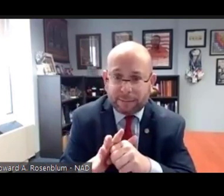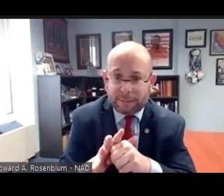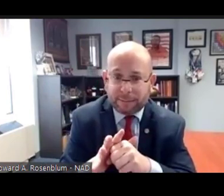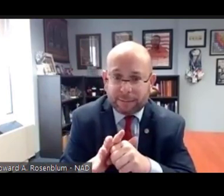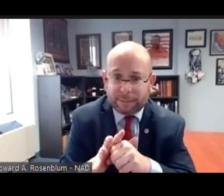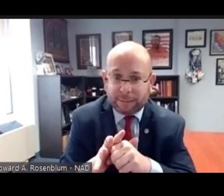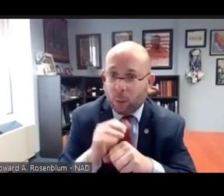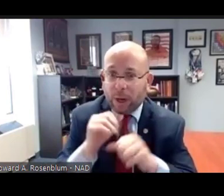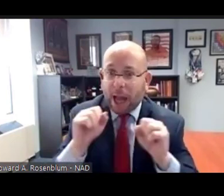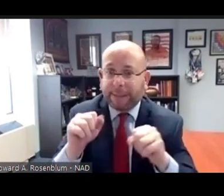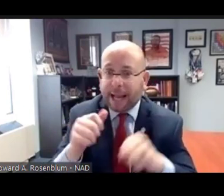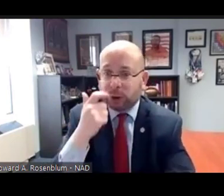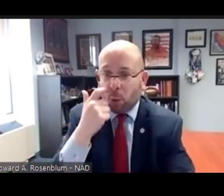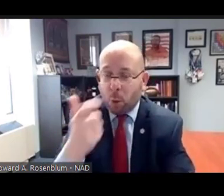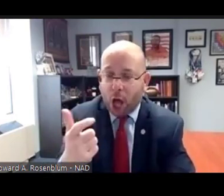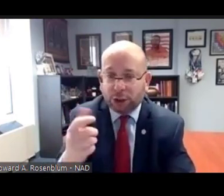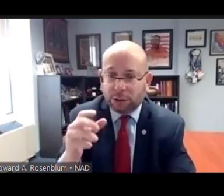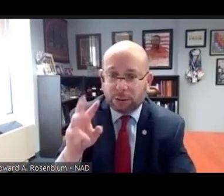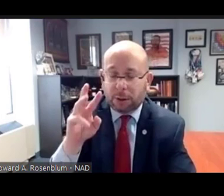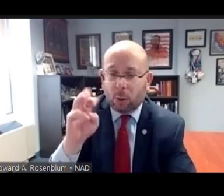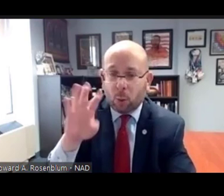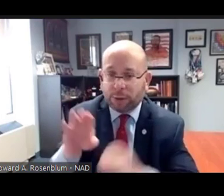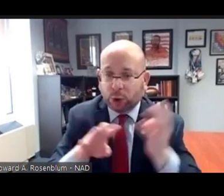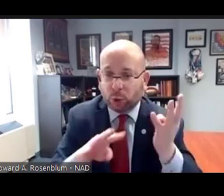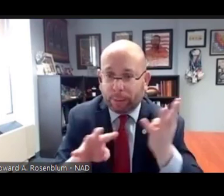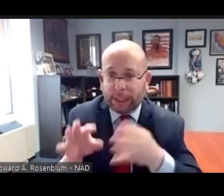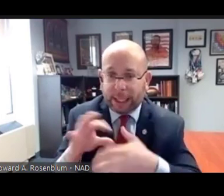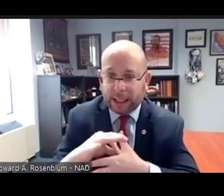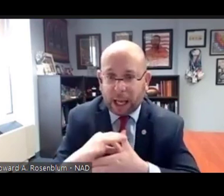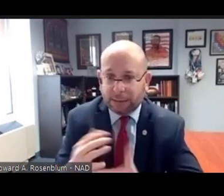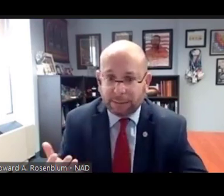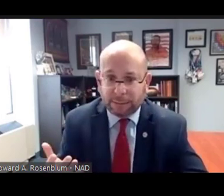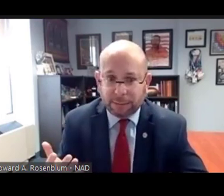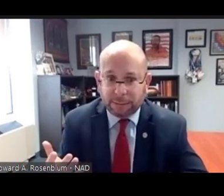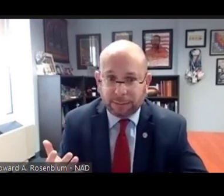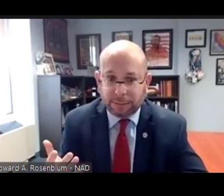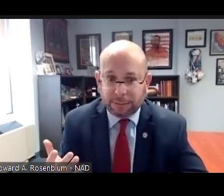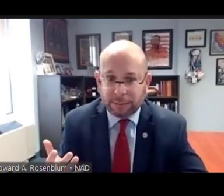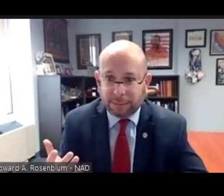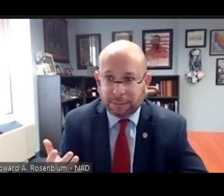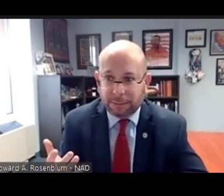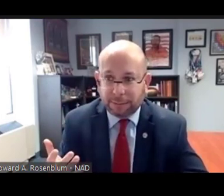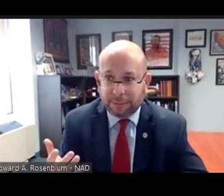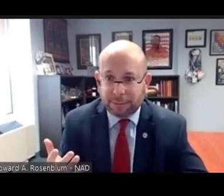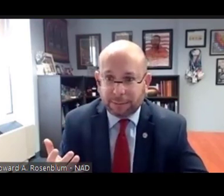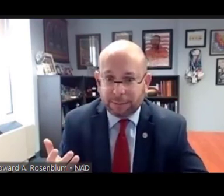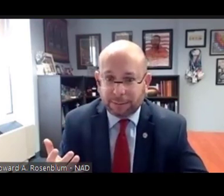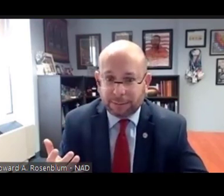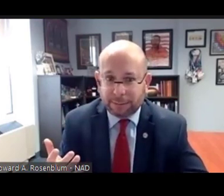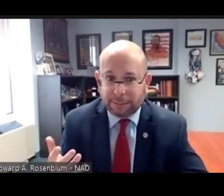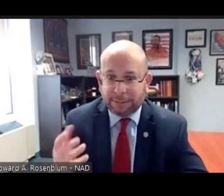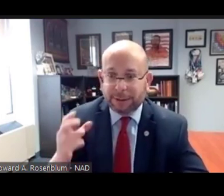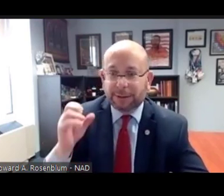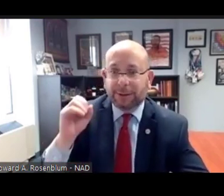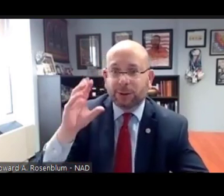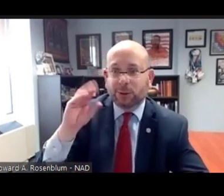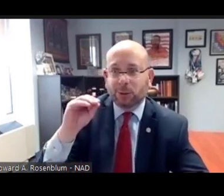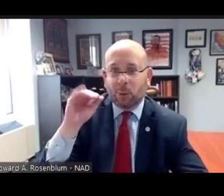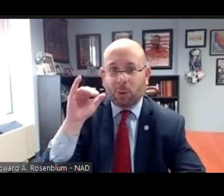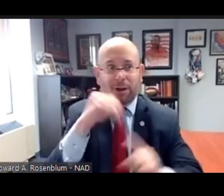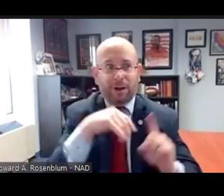that have been housebound now in COVID‑19, would not be able to avail any of the streamed content.